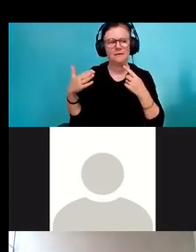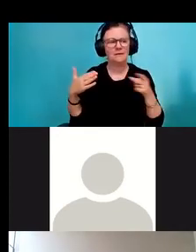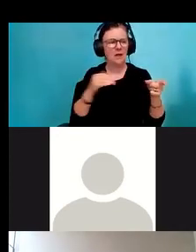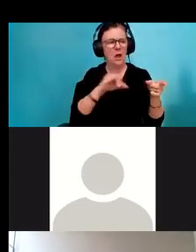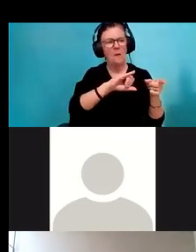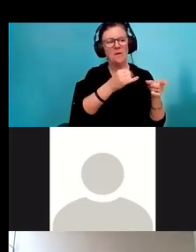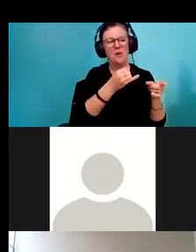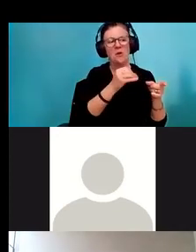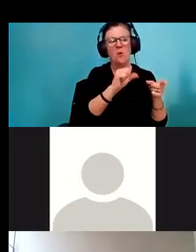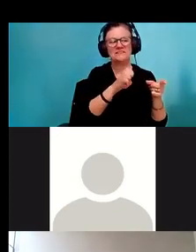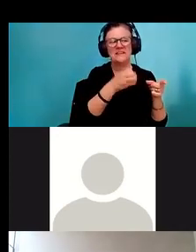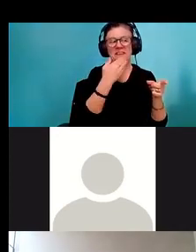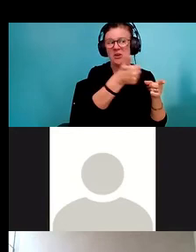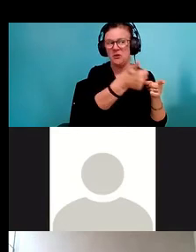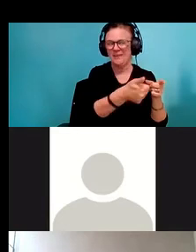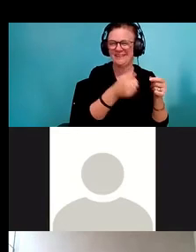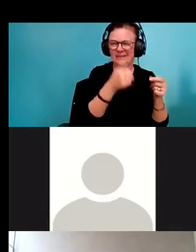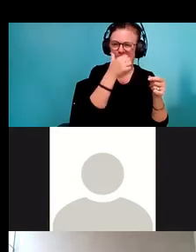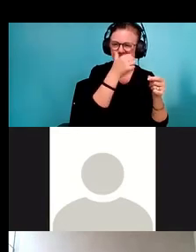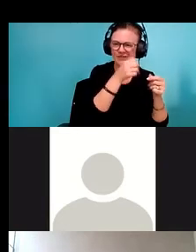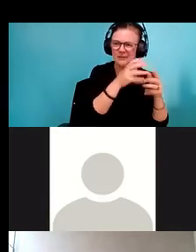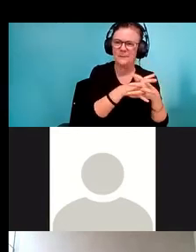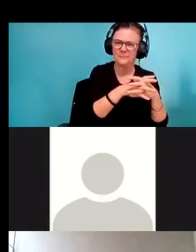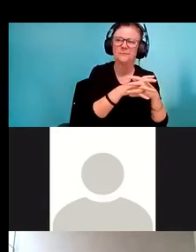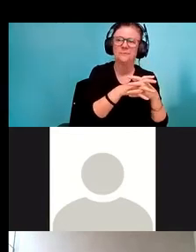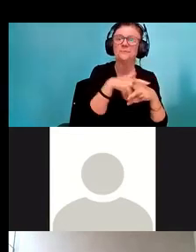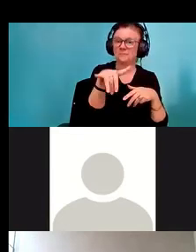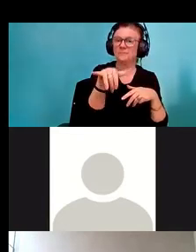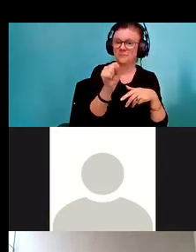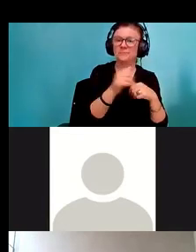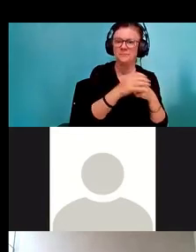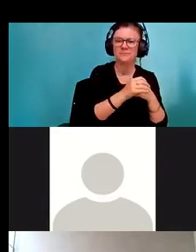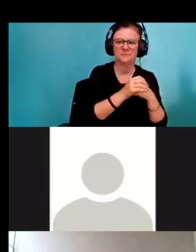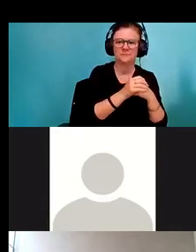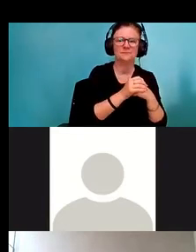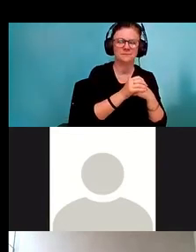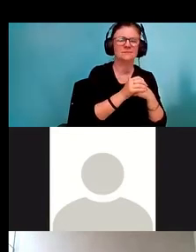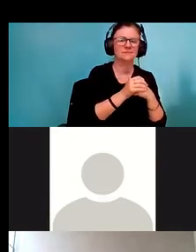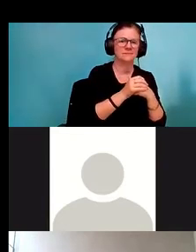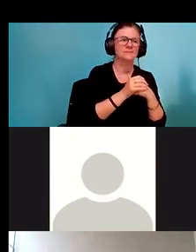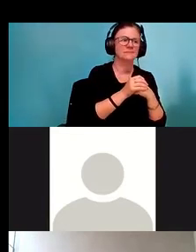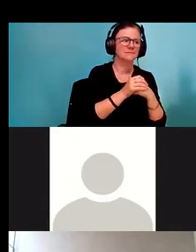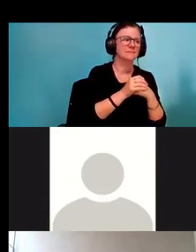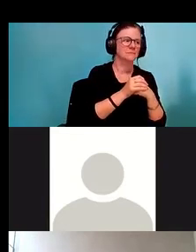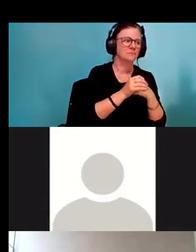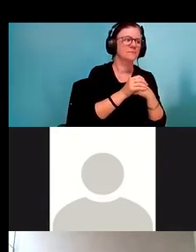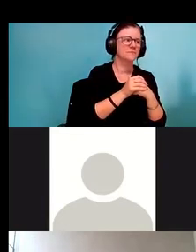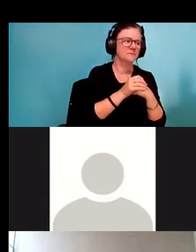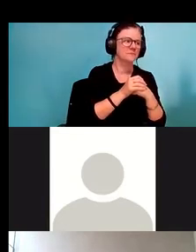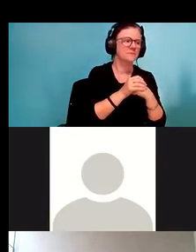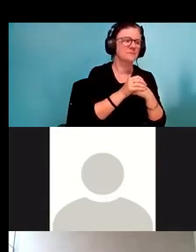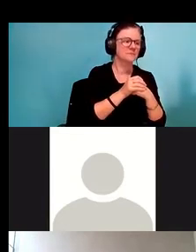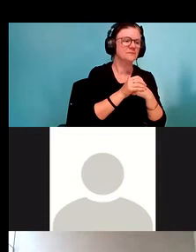So thank you. Yes, you can certainly mention recent research